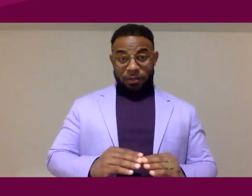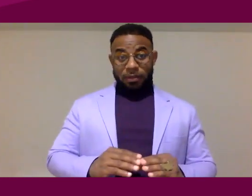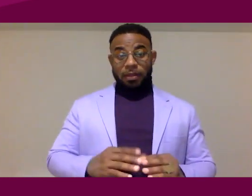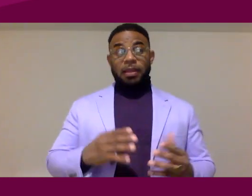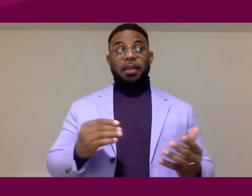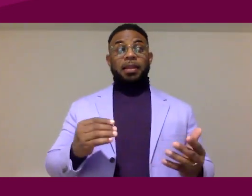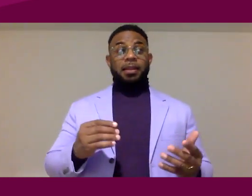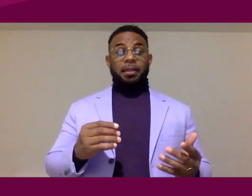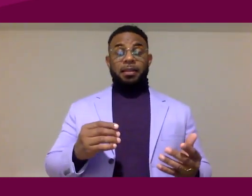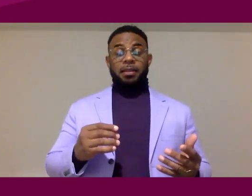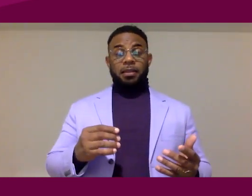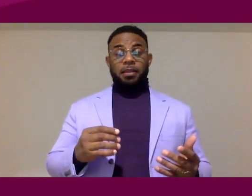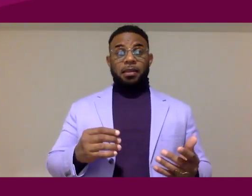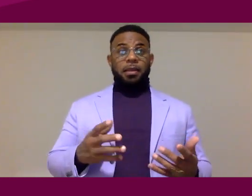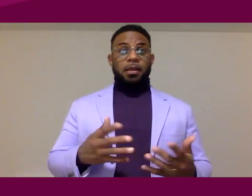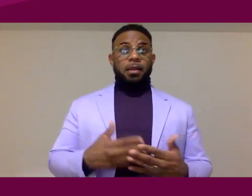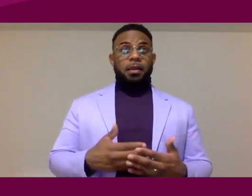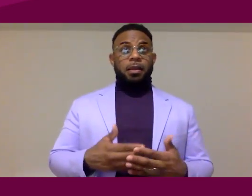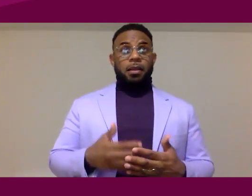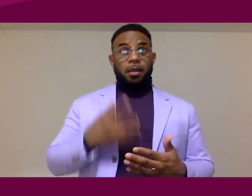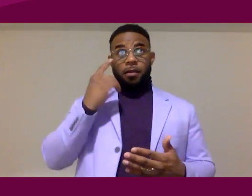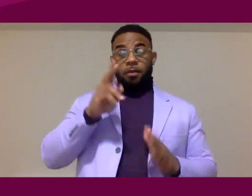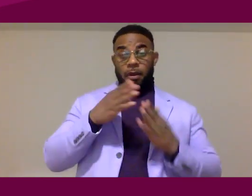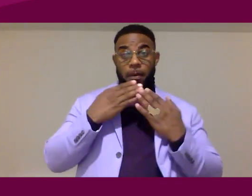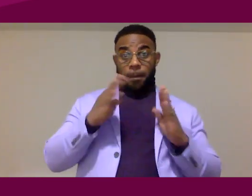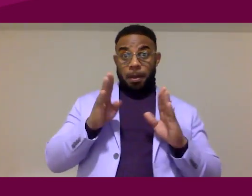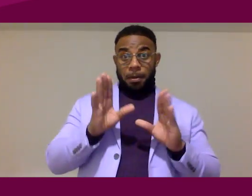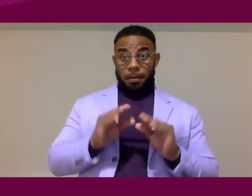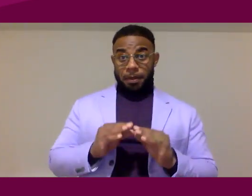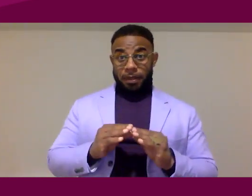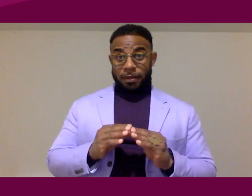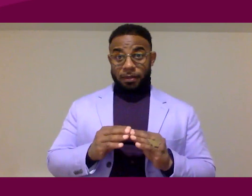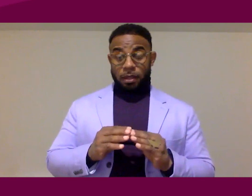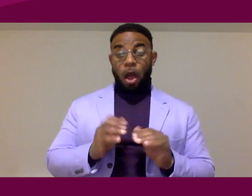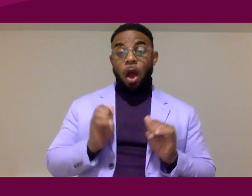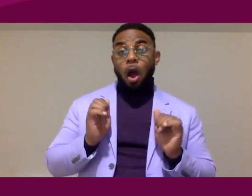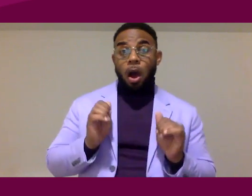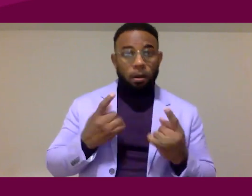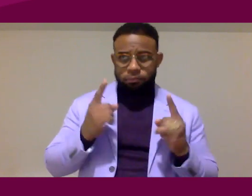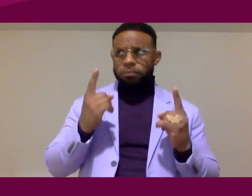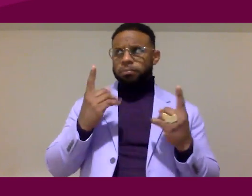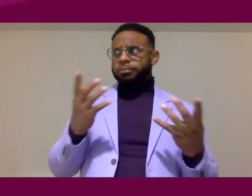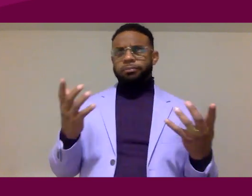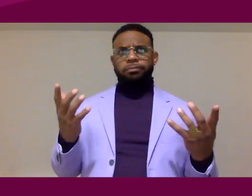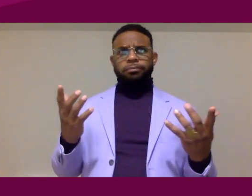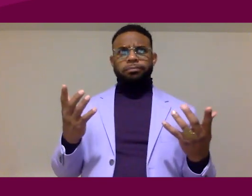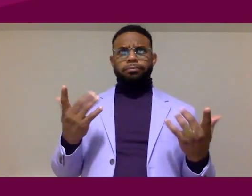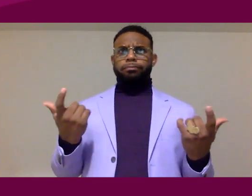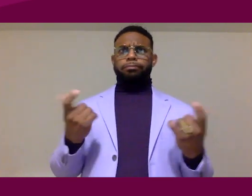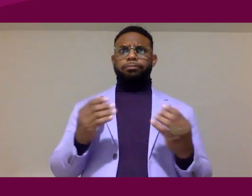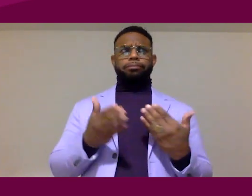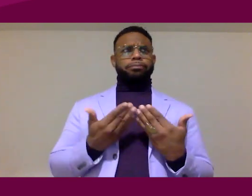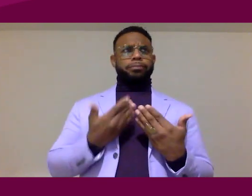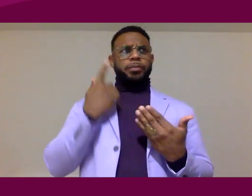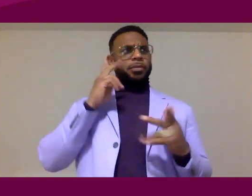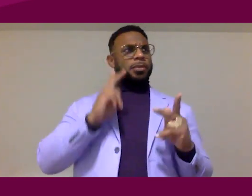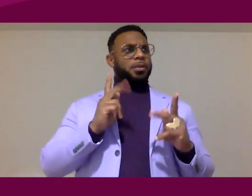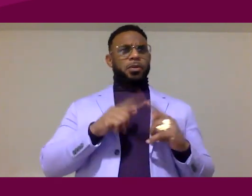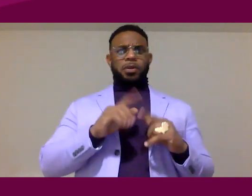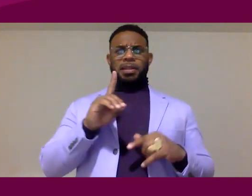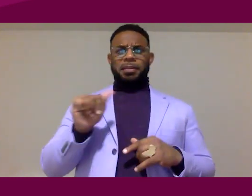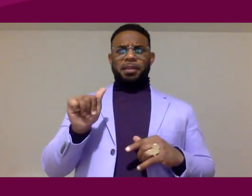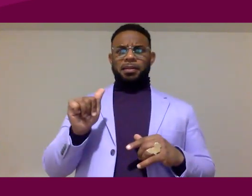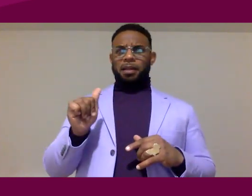And for public meetings all of a sudden it was much, much easier for people with disabilities